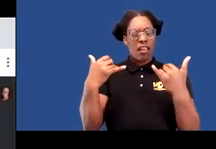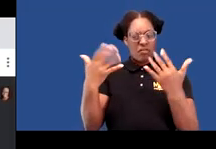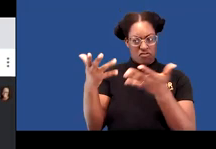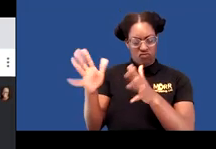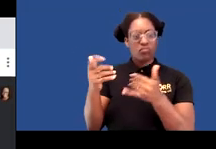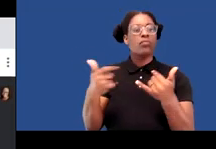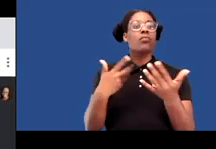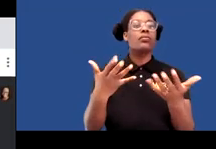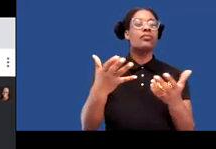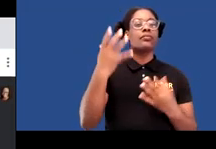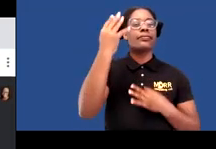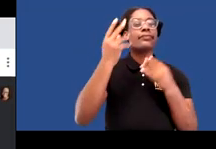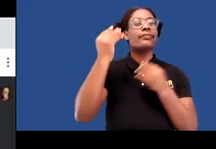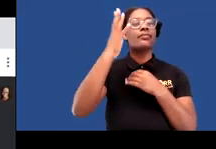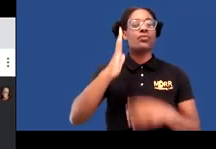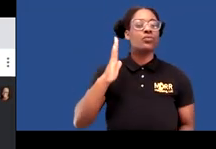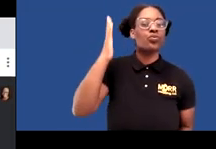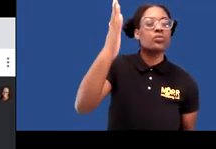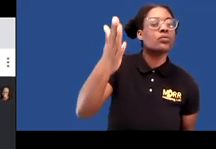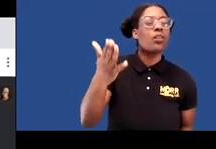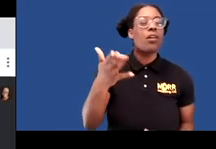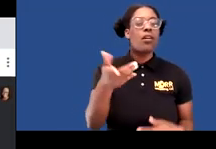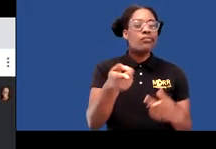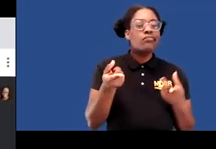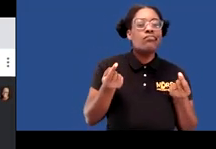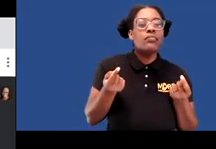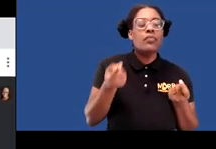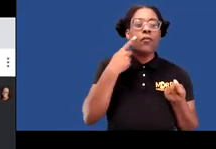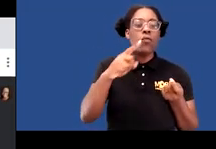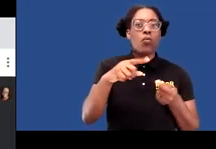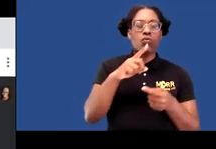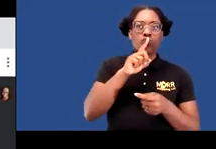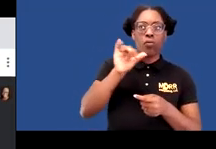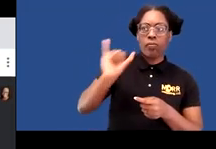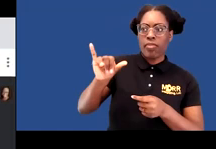that you can take to begin manifesting this vision.